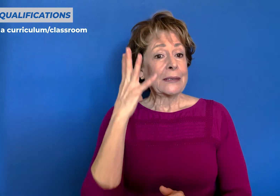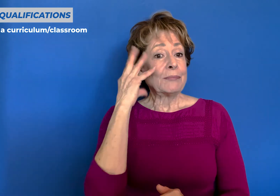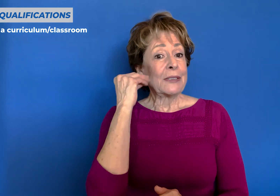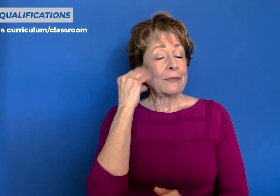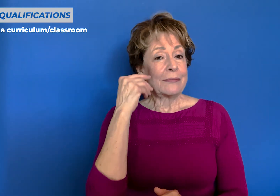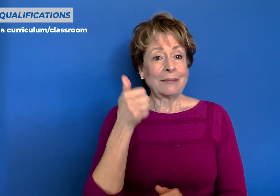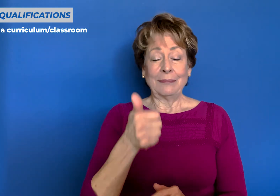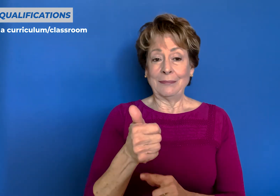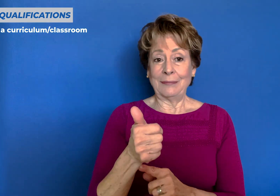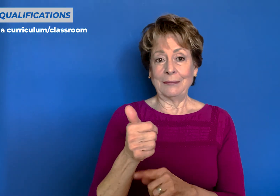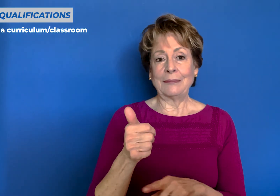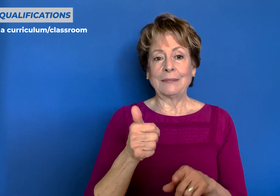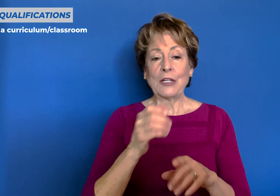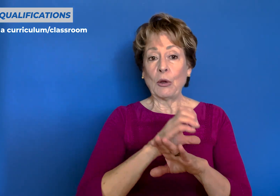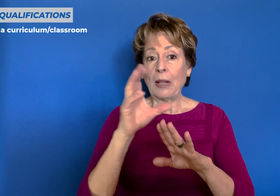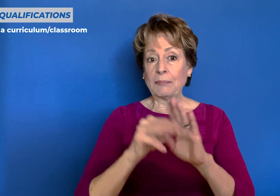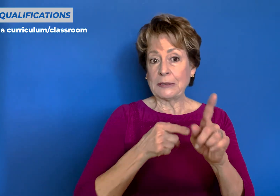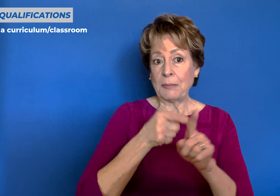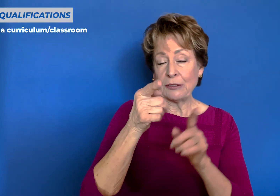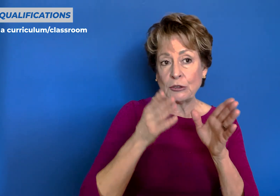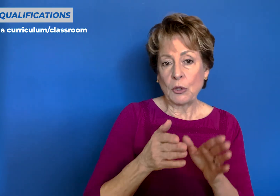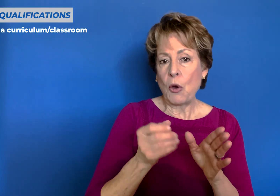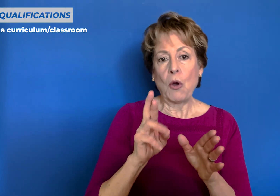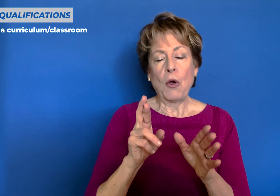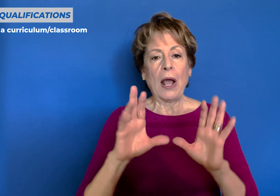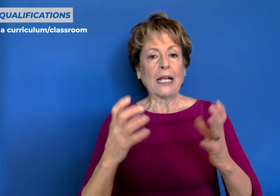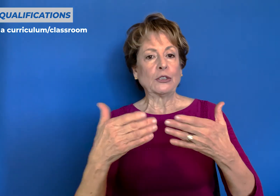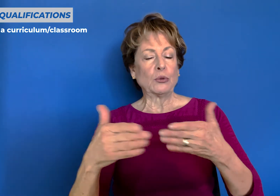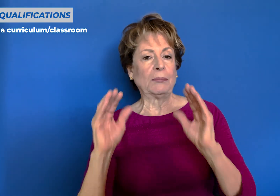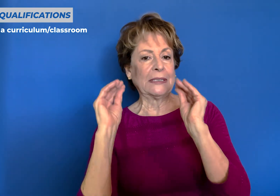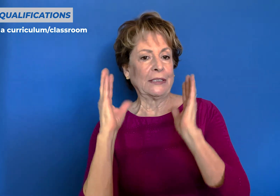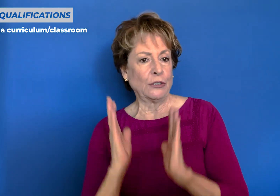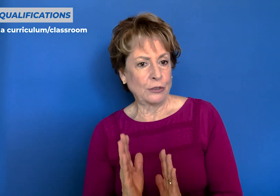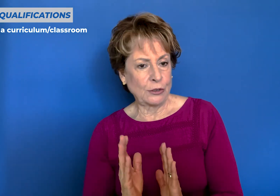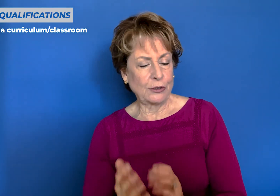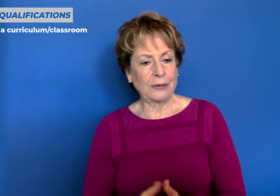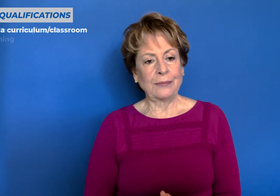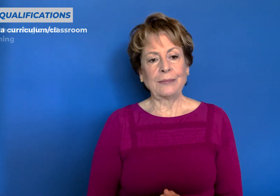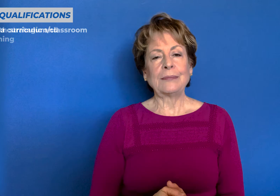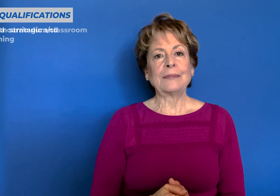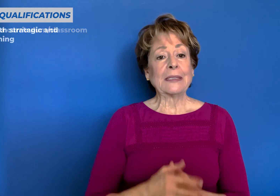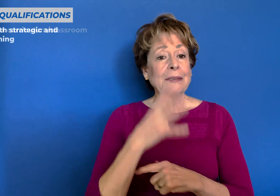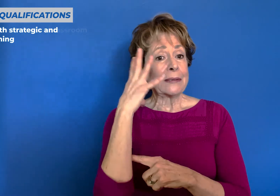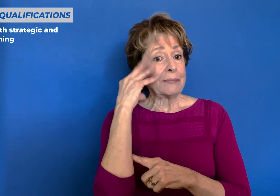Experience as a curriculum/classroom specialist.